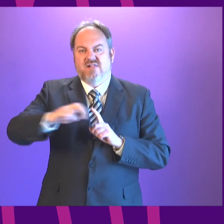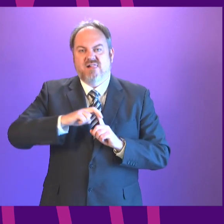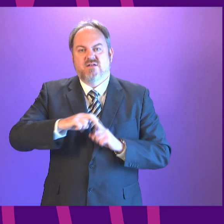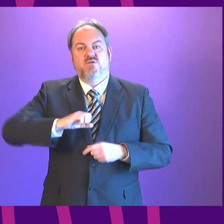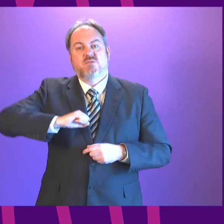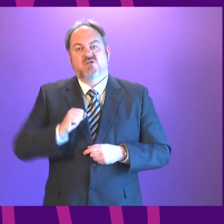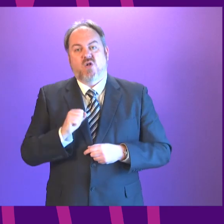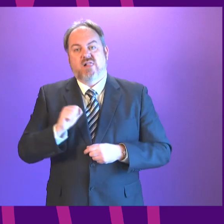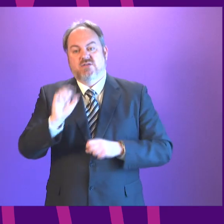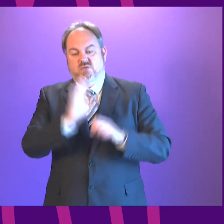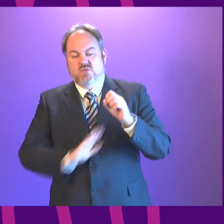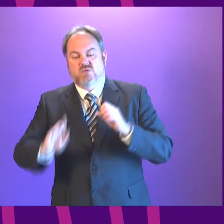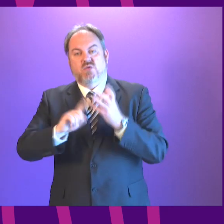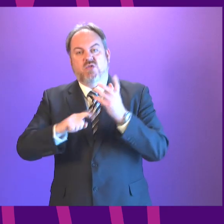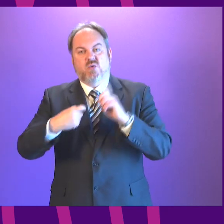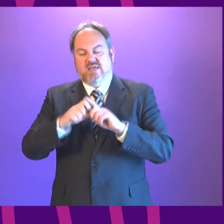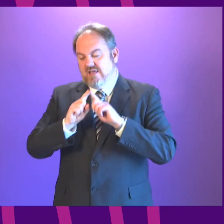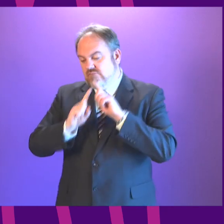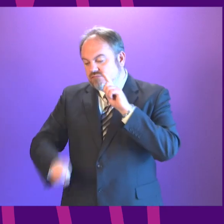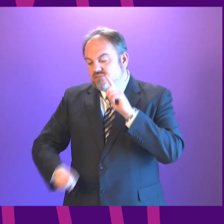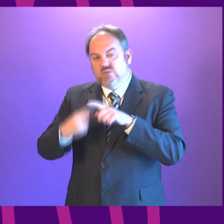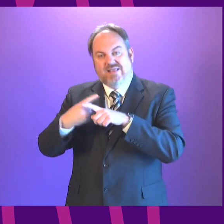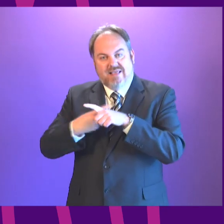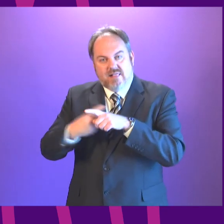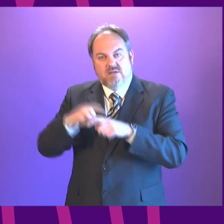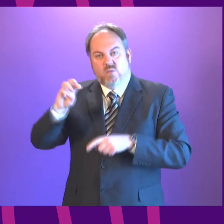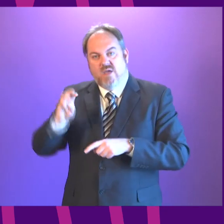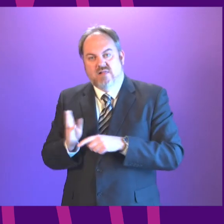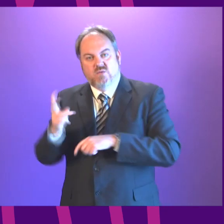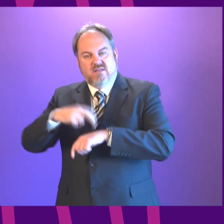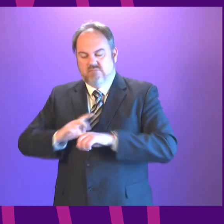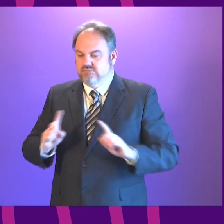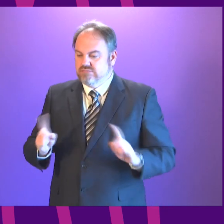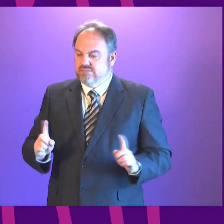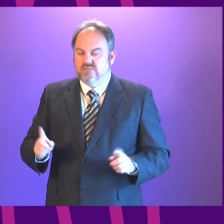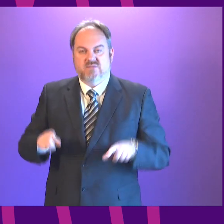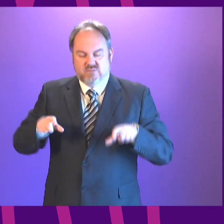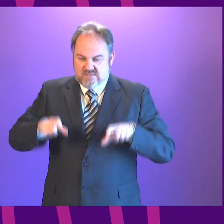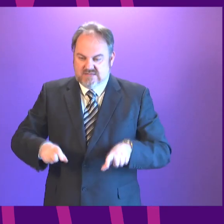of the UK. Again, that was a decision that we did not take lightly. However, as we seek